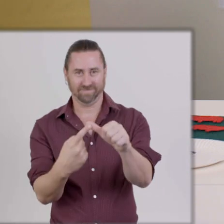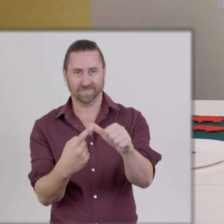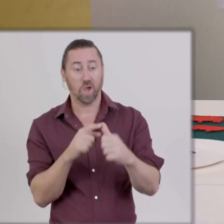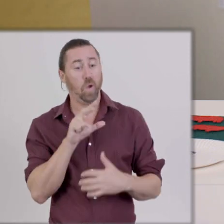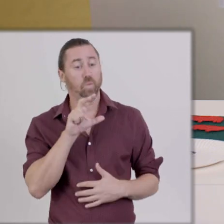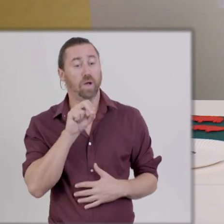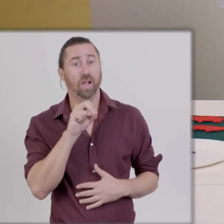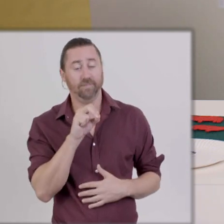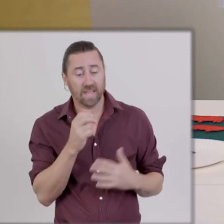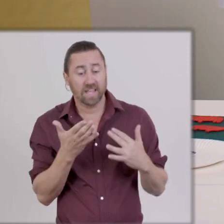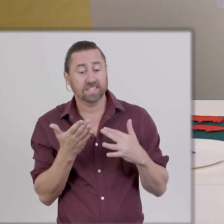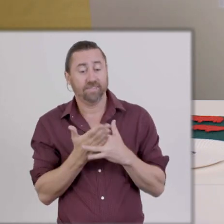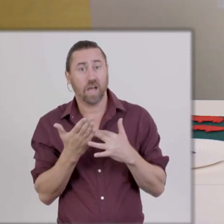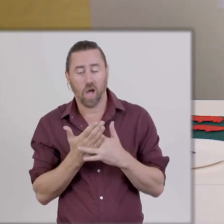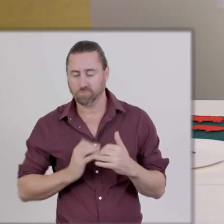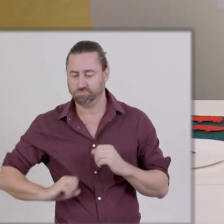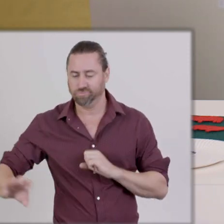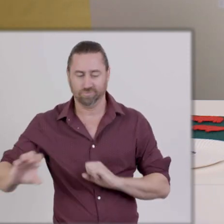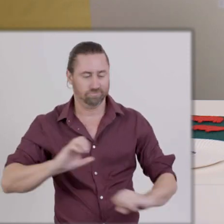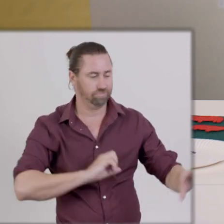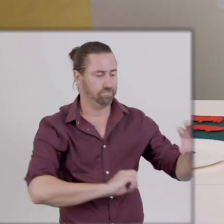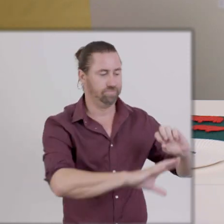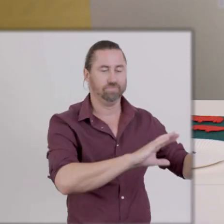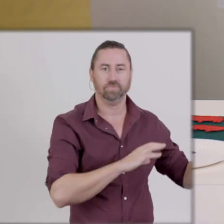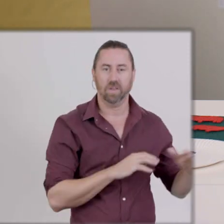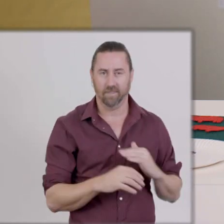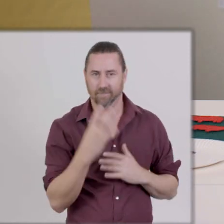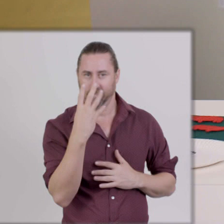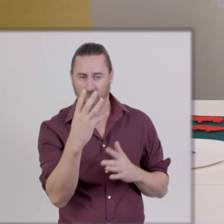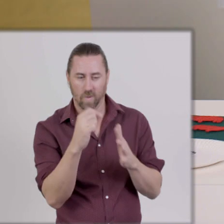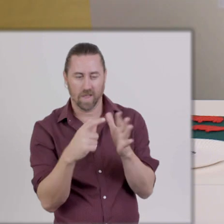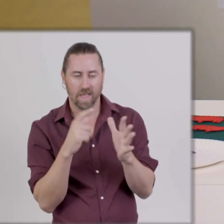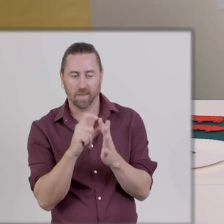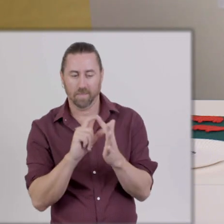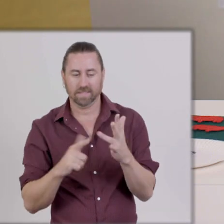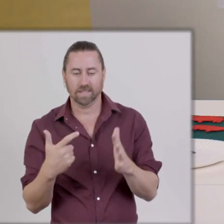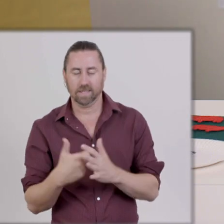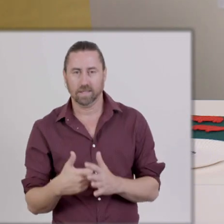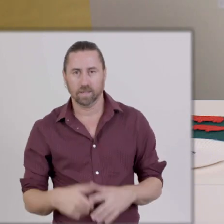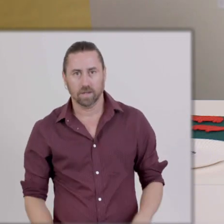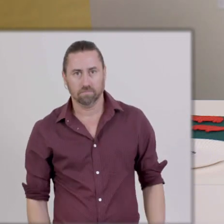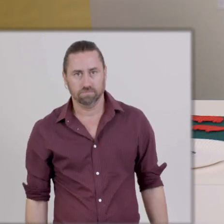and divided the 12 sheep equally, between the 4 paddocks.